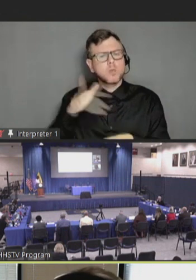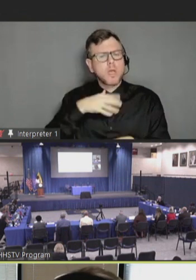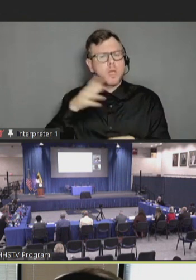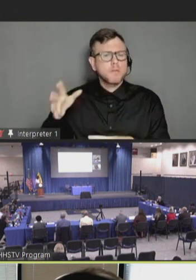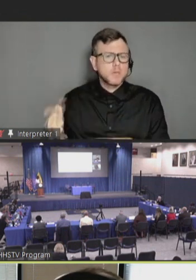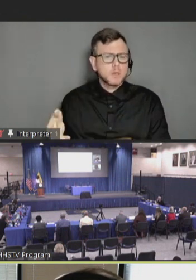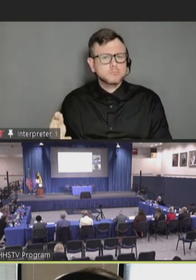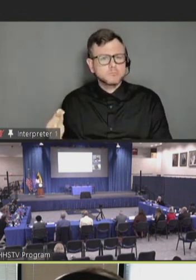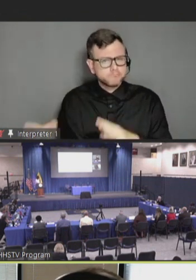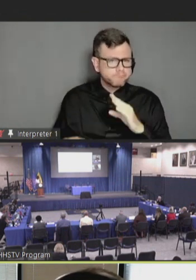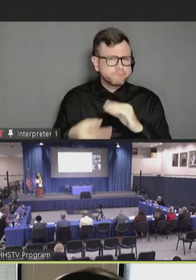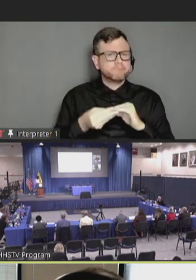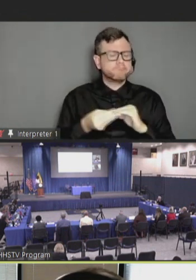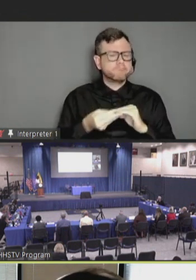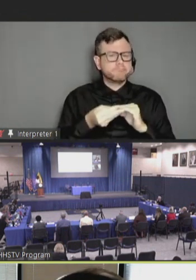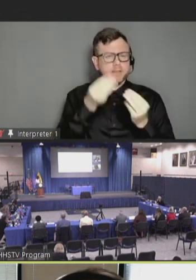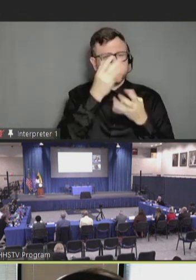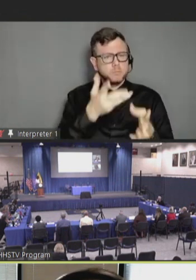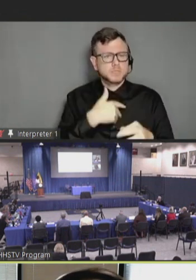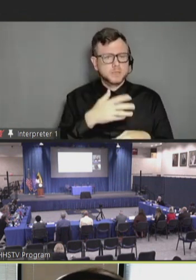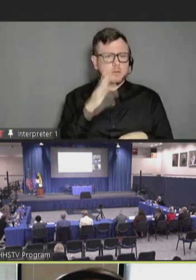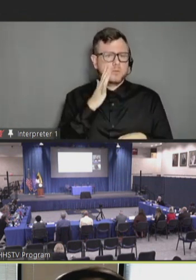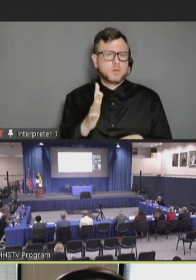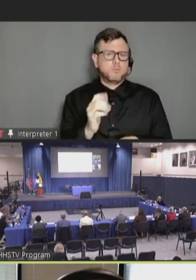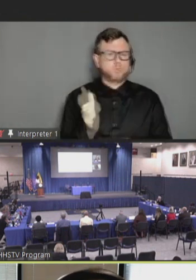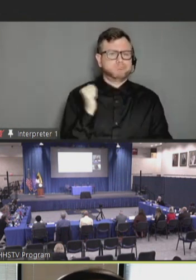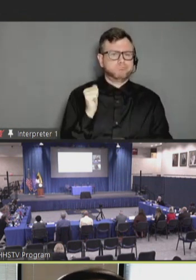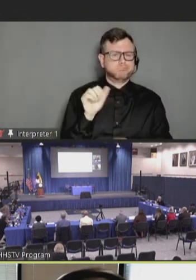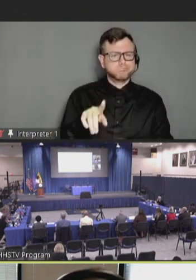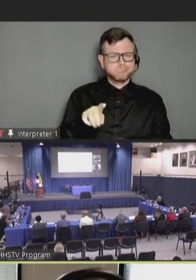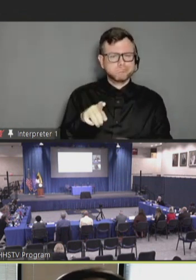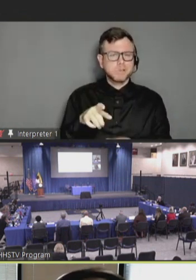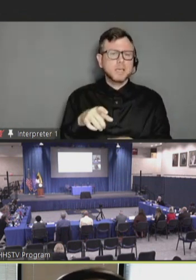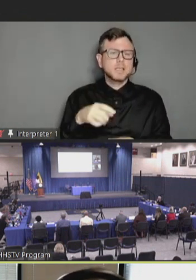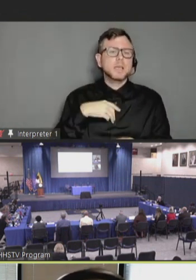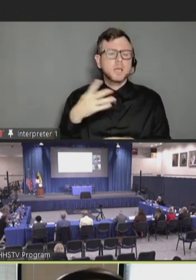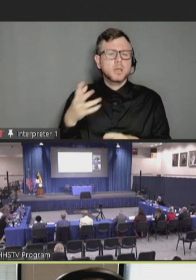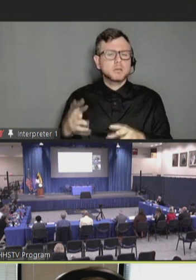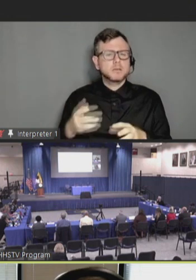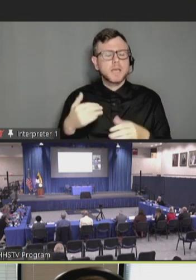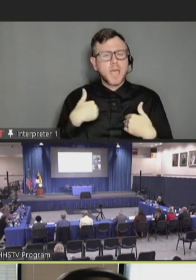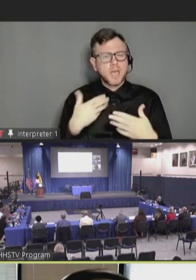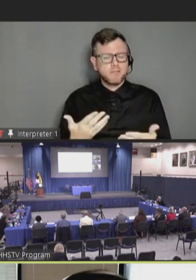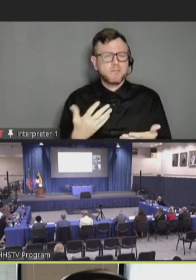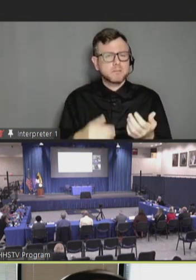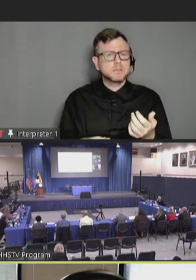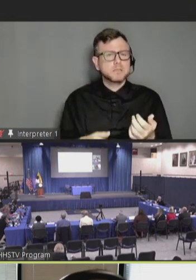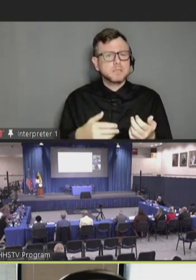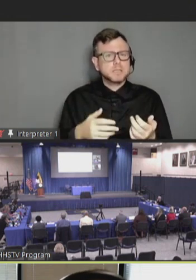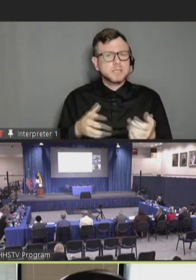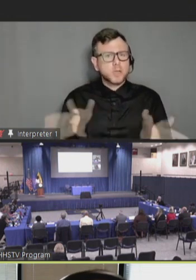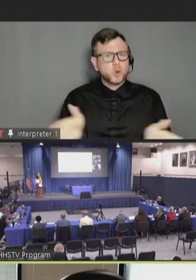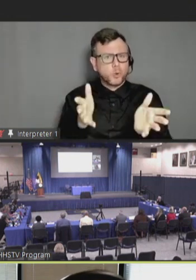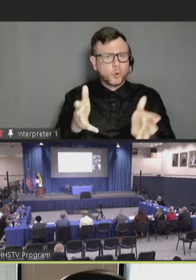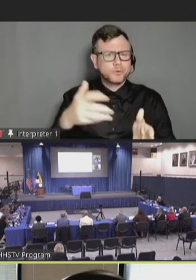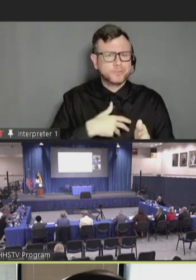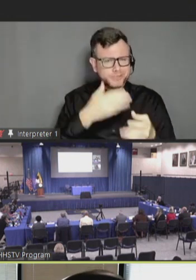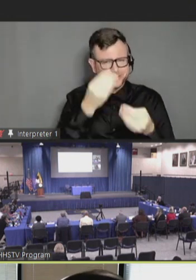of refutes those findings and provides additional reassurance or not. But in the meantime, it's -- that's also a hard message to communicate.